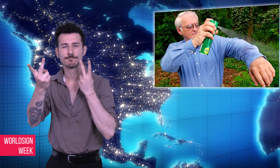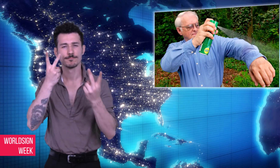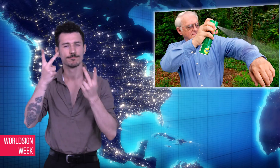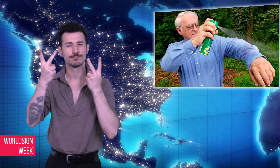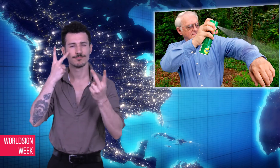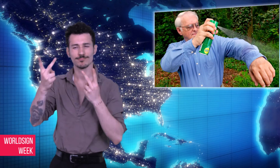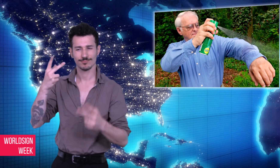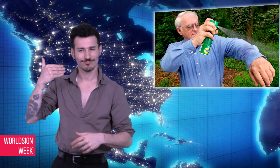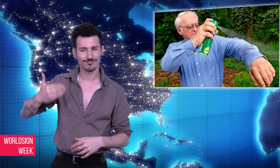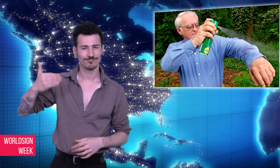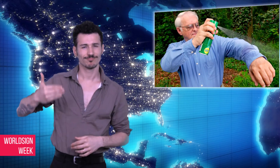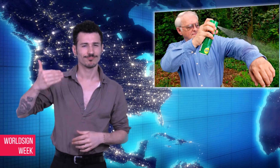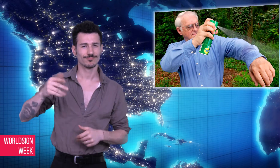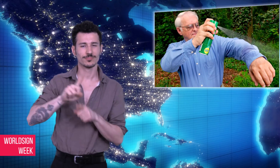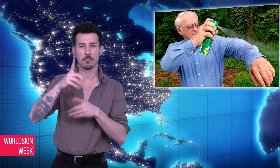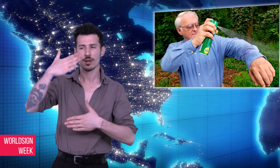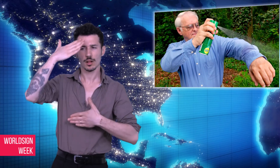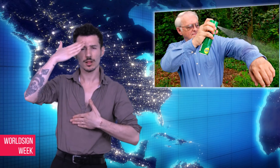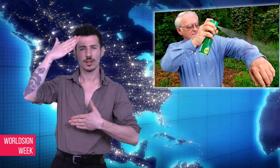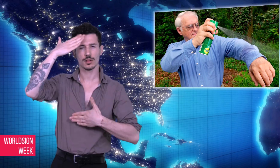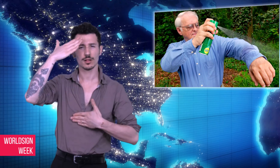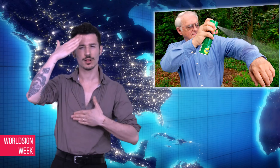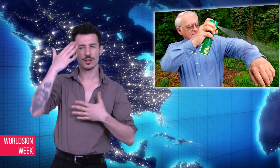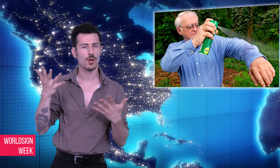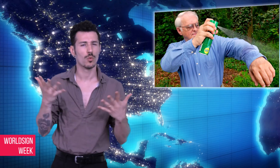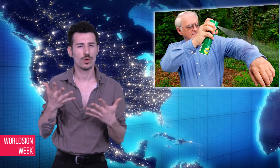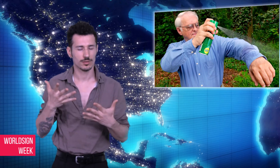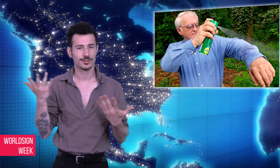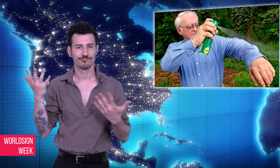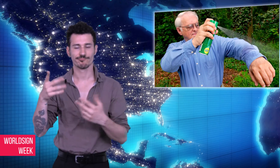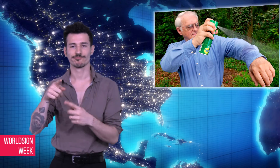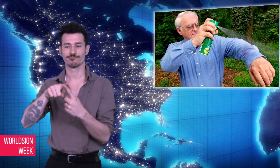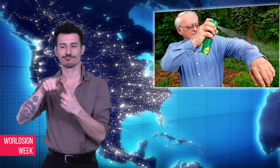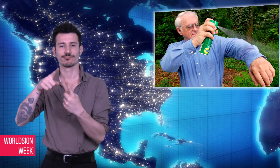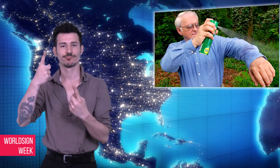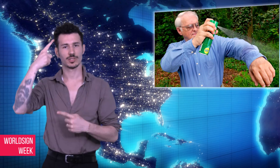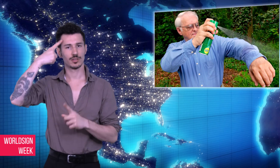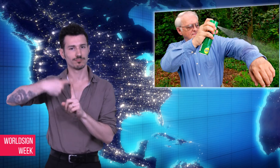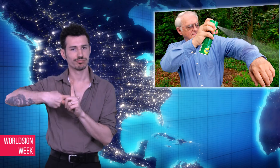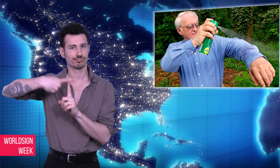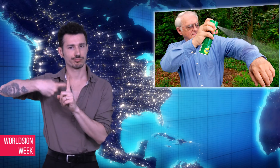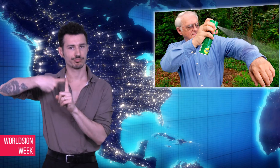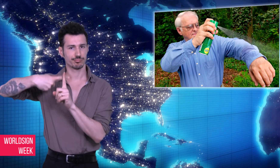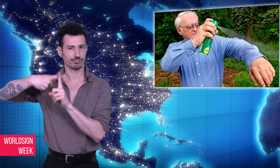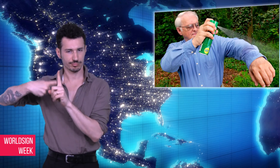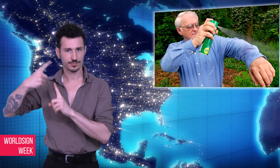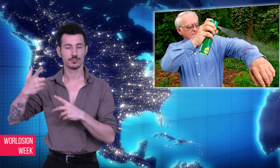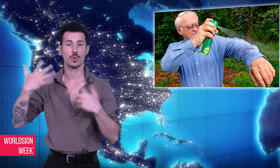tick-related diseases have also been increasingly spotted globally